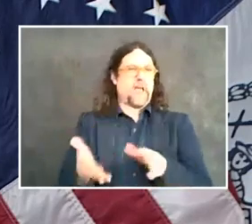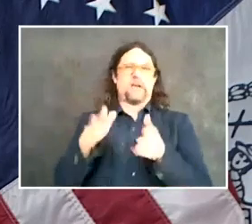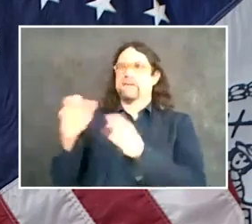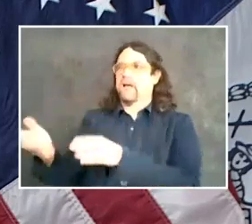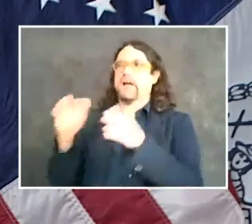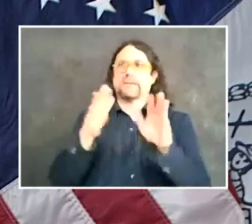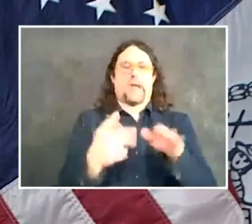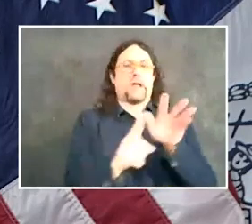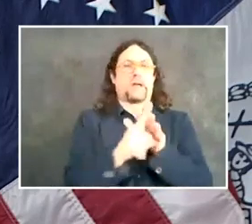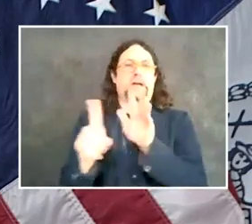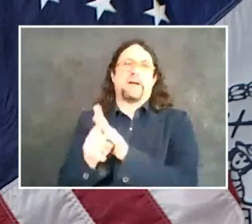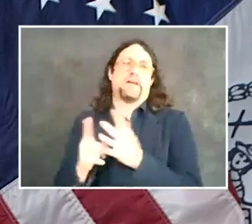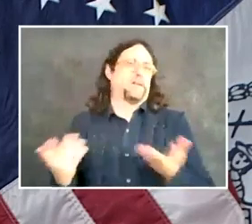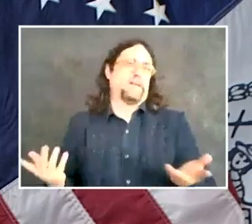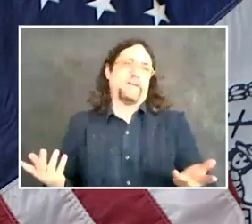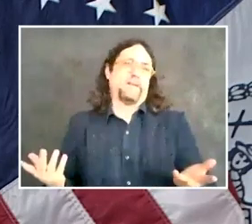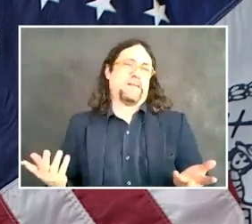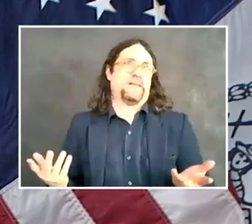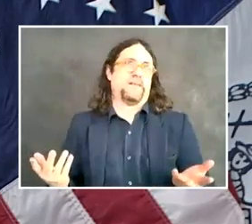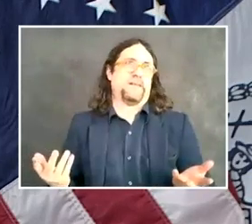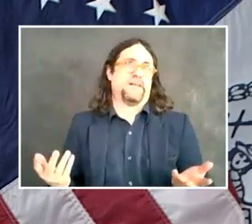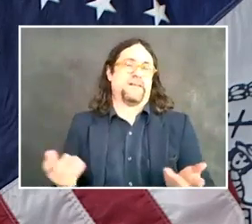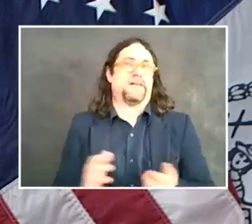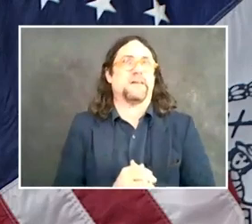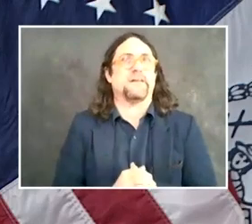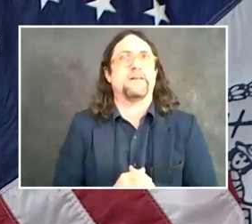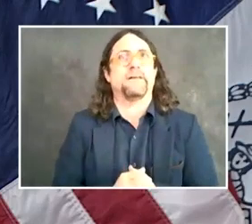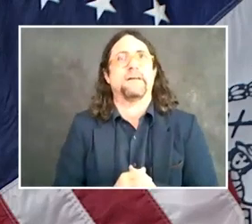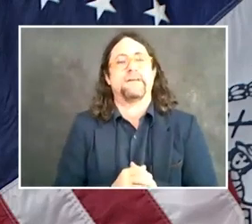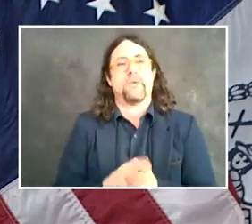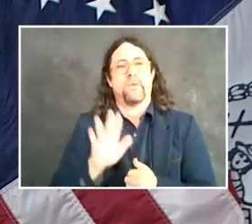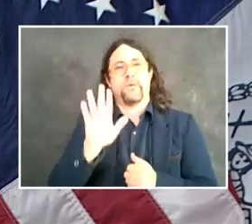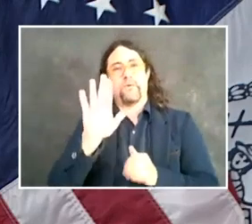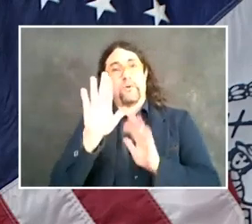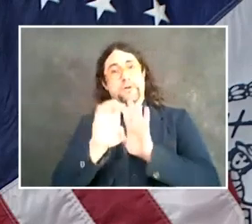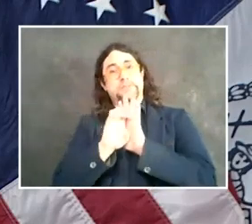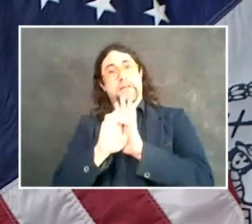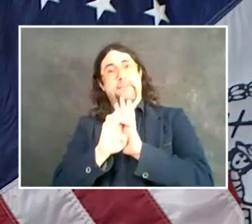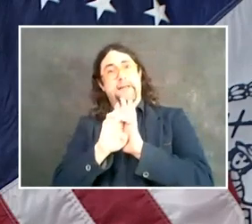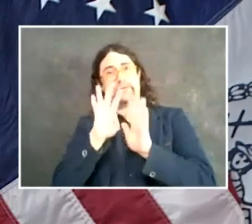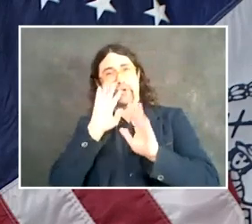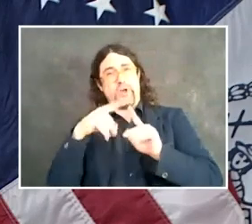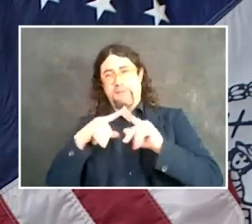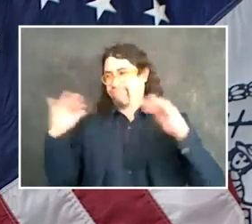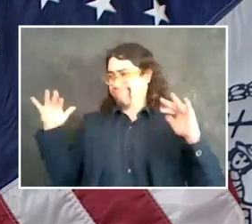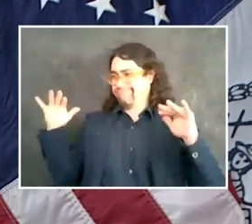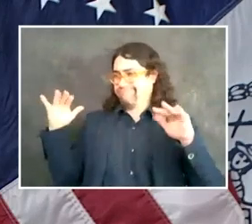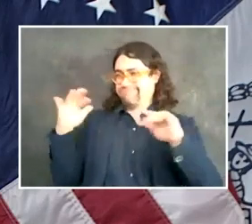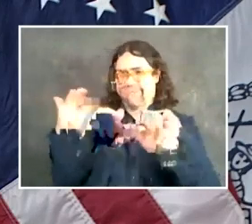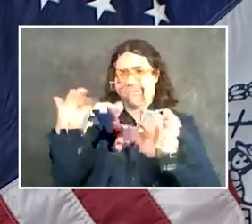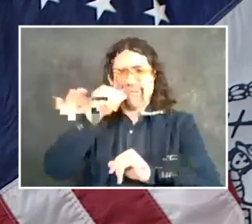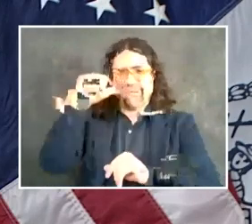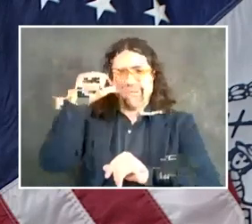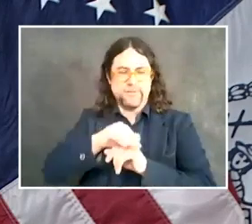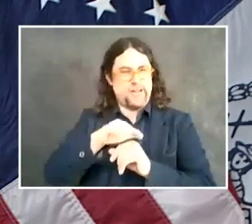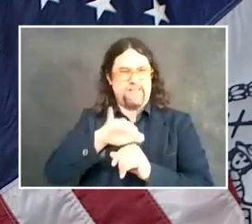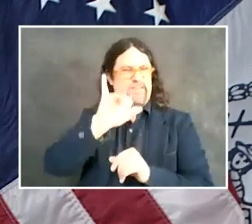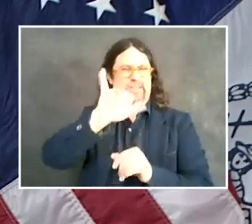PEOPLE, INDIVIDUAL PEOPLE, FROM ALL PARTS OF OUR COMMUNITY AS